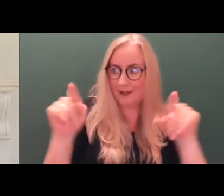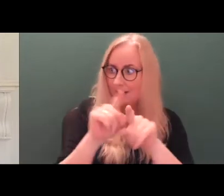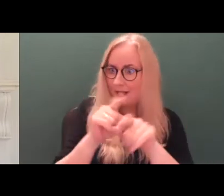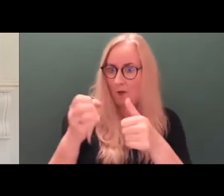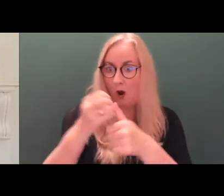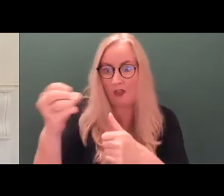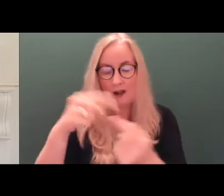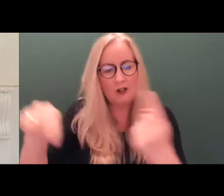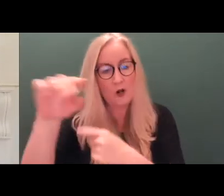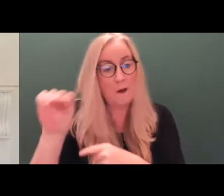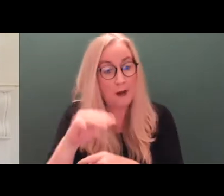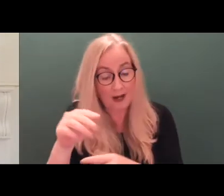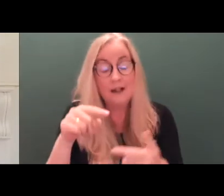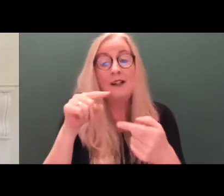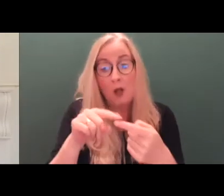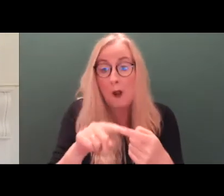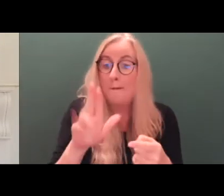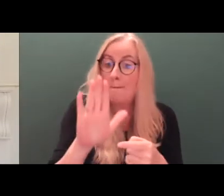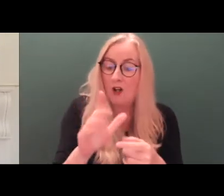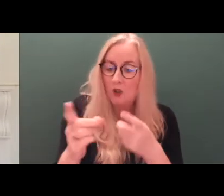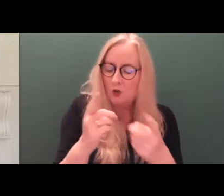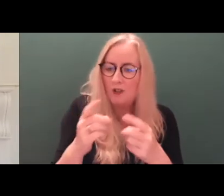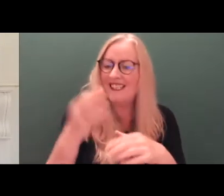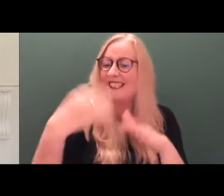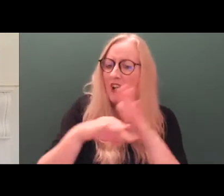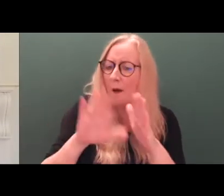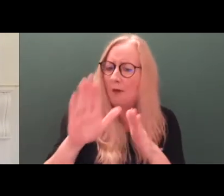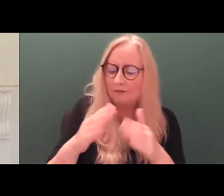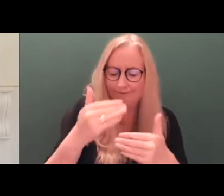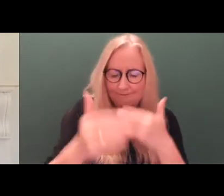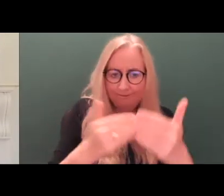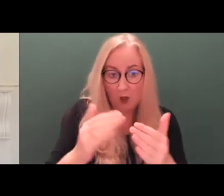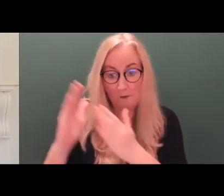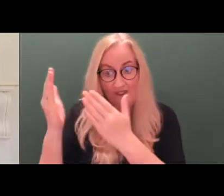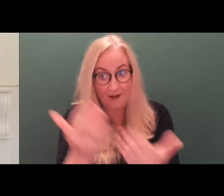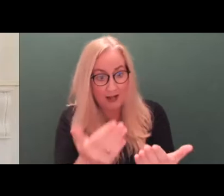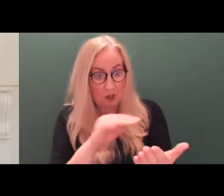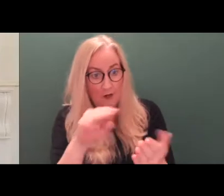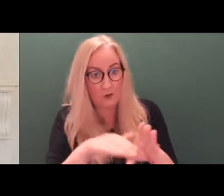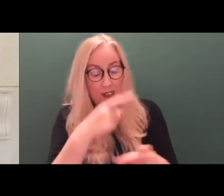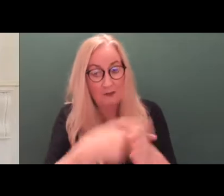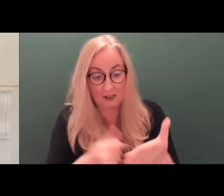States must take appropriate measures to provide persons with disabilities with the support and the